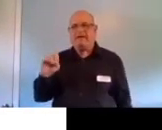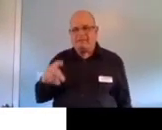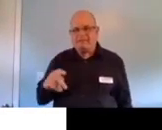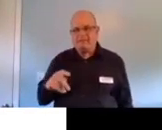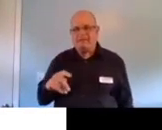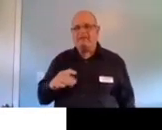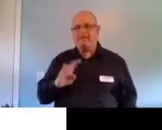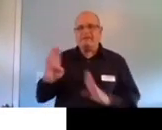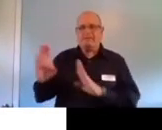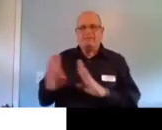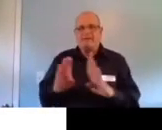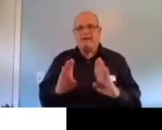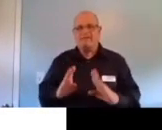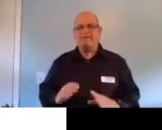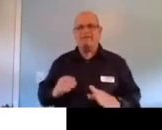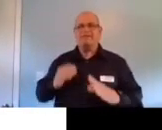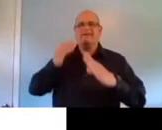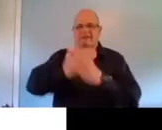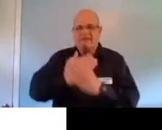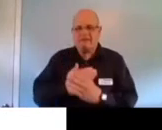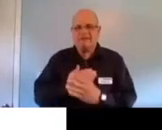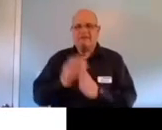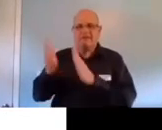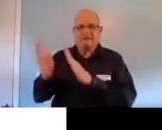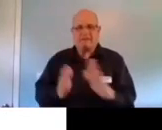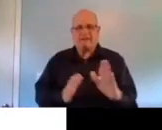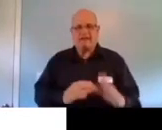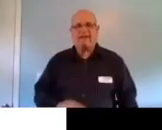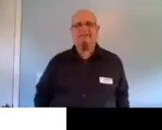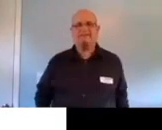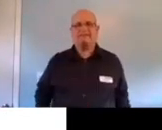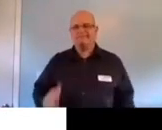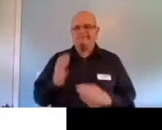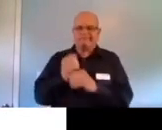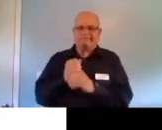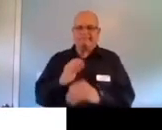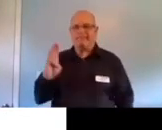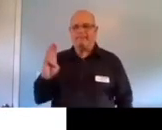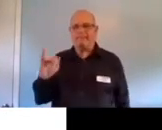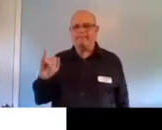the behavior intervention plan or BIP and IEP.